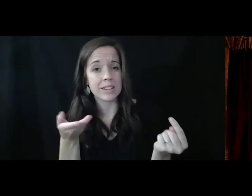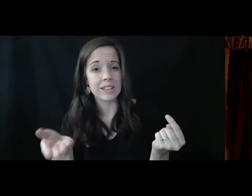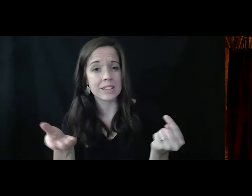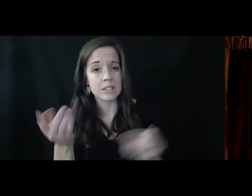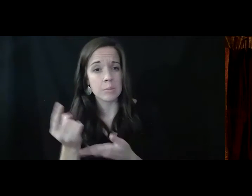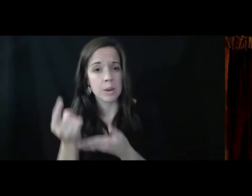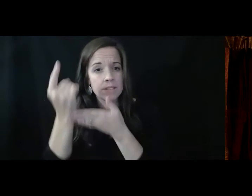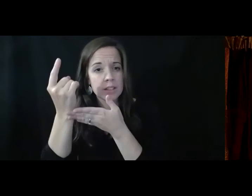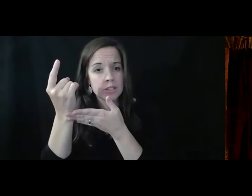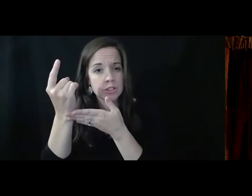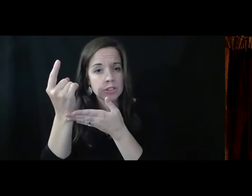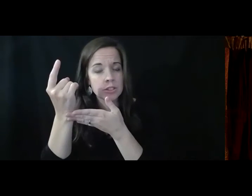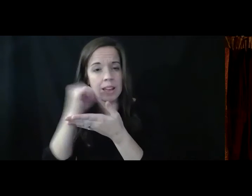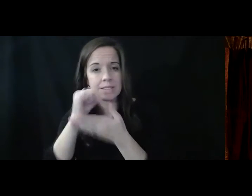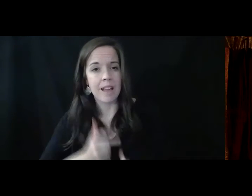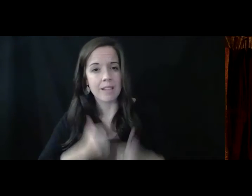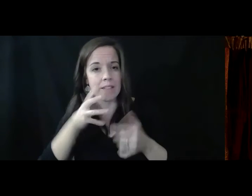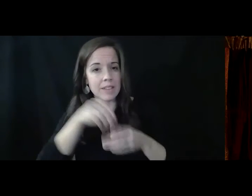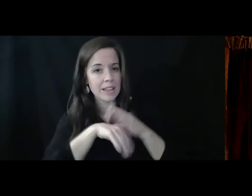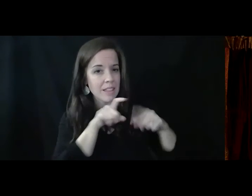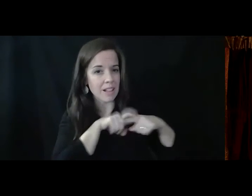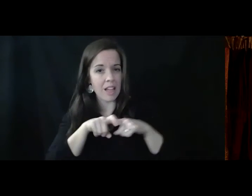Not living in the closet is what people like me did on TV.